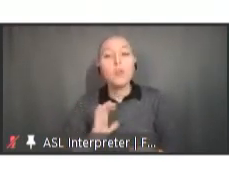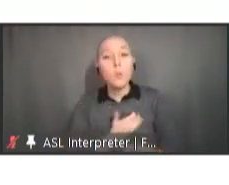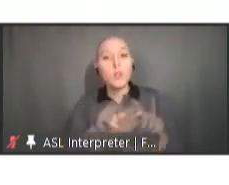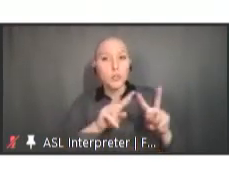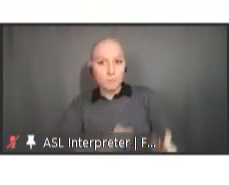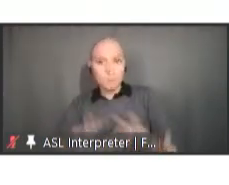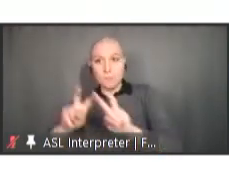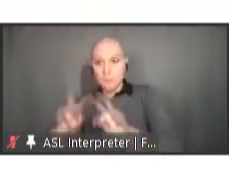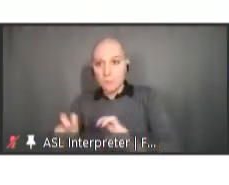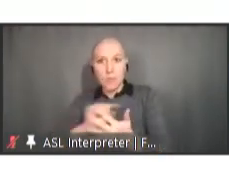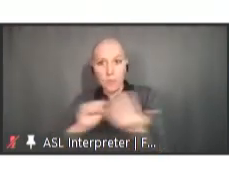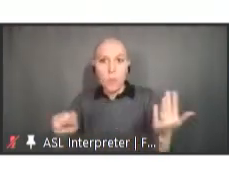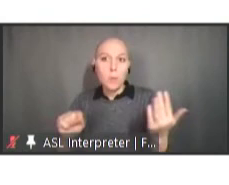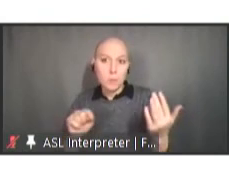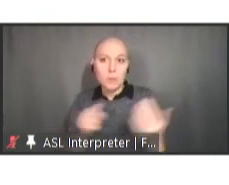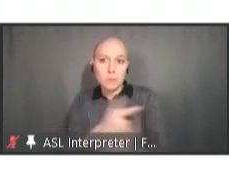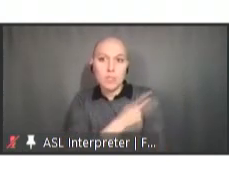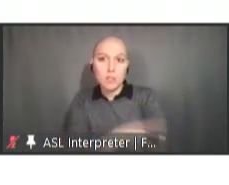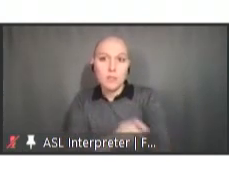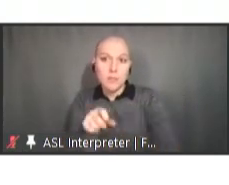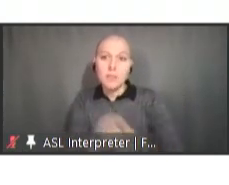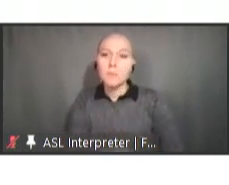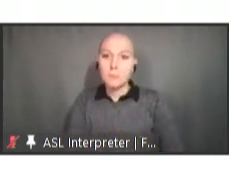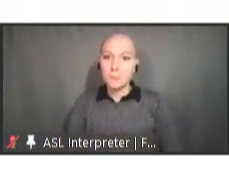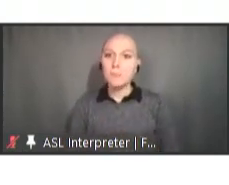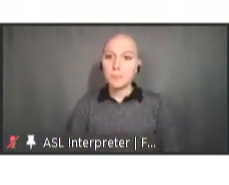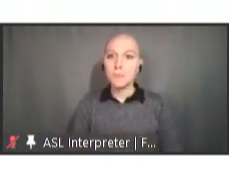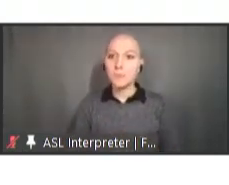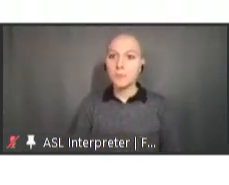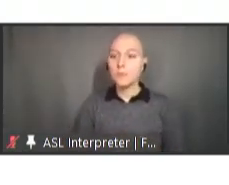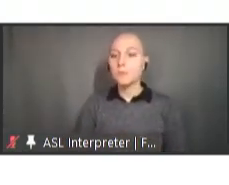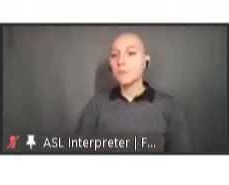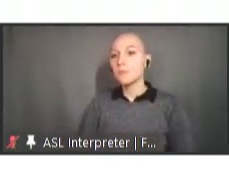Daniel Hoft: Thank you very much. Great presentations.